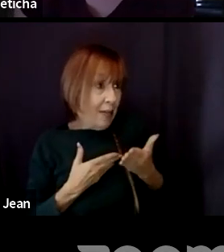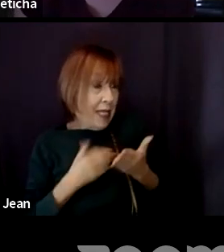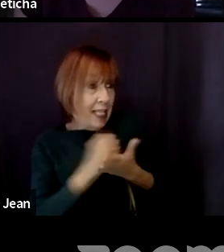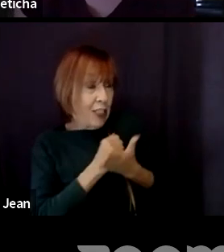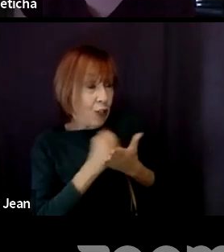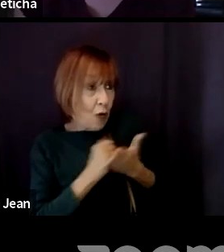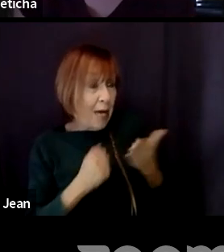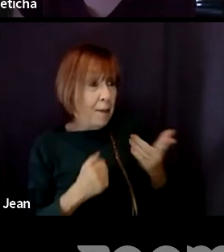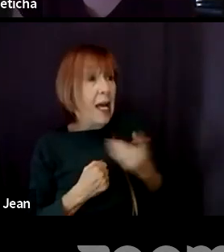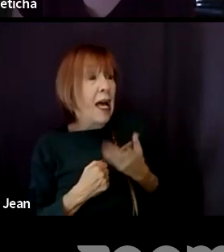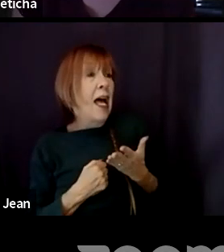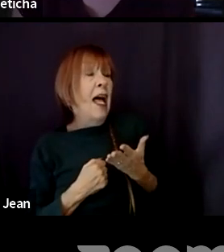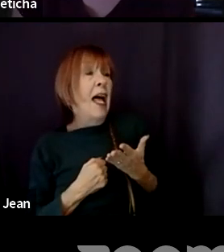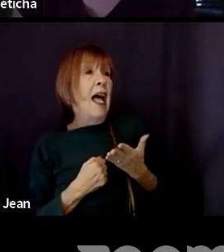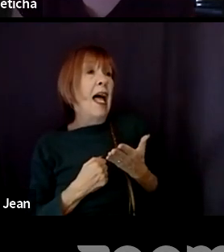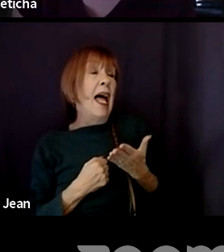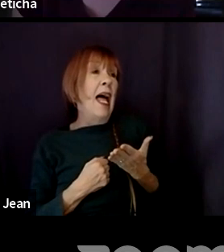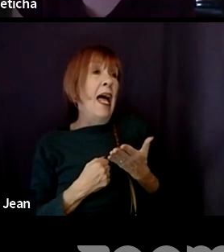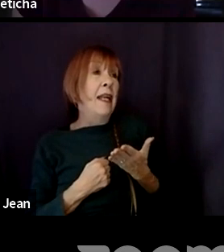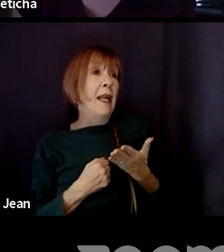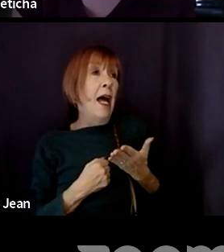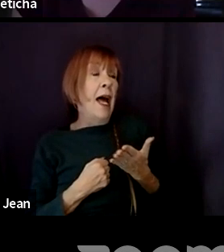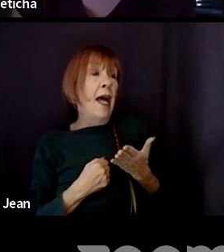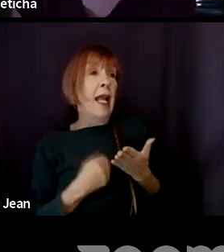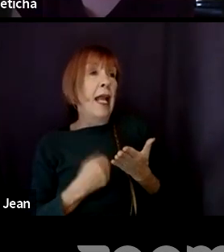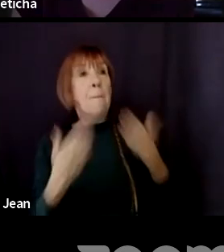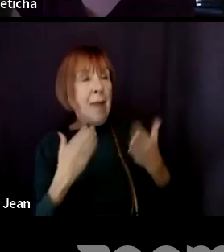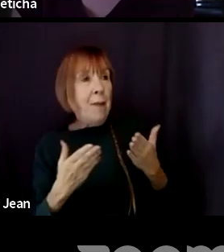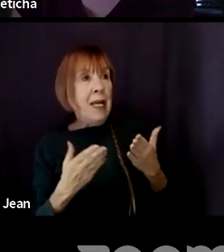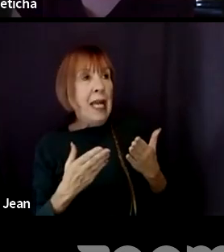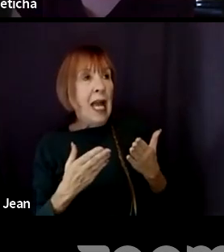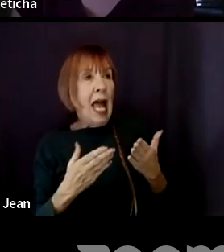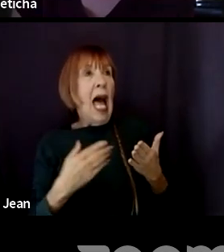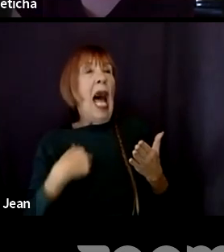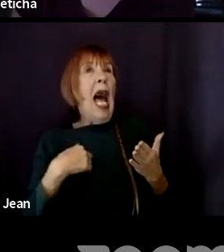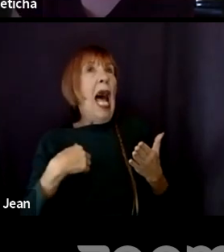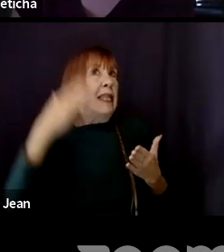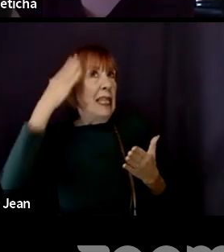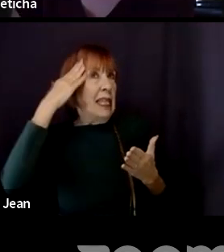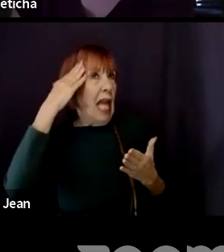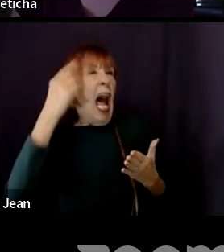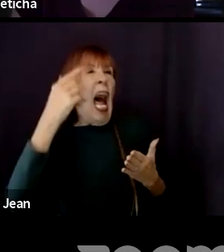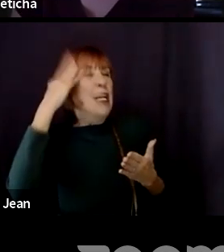They just may not have added all the jokes yet, for example, then I just like, don't worry about that kinda stuff.